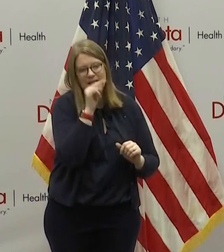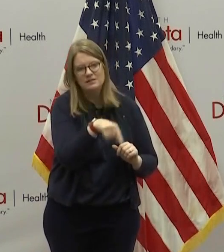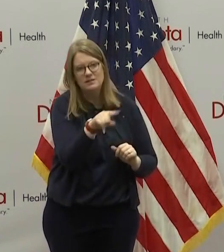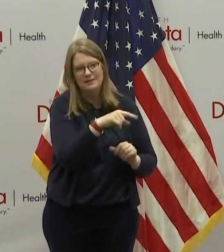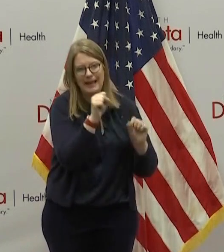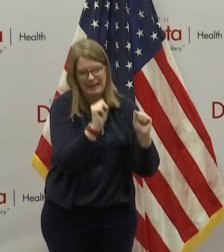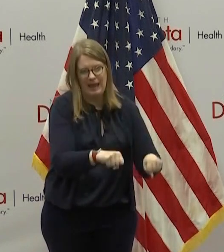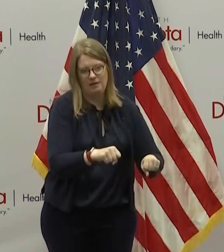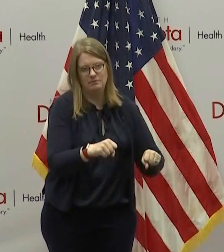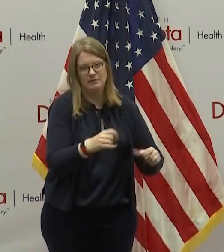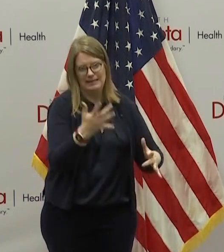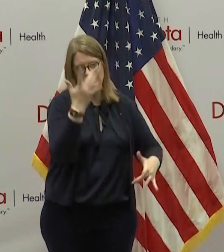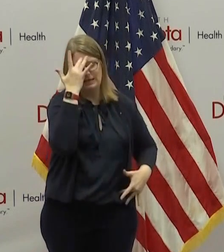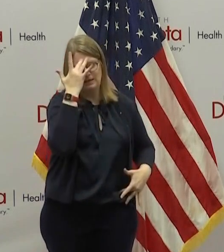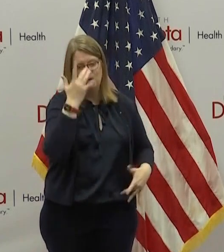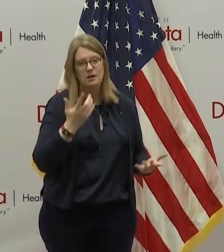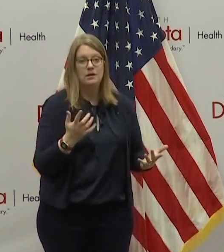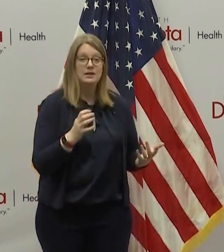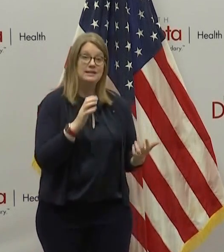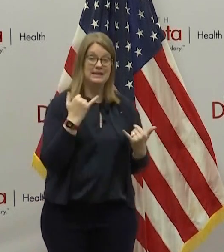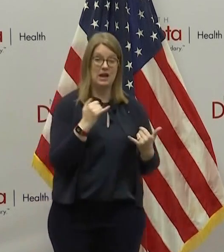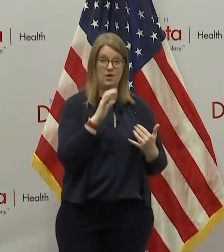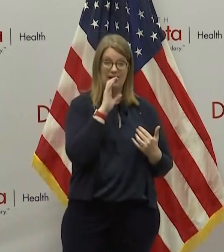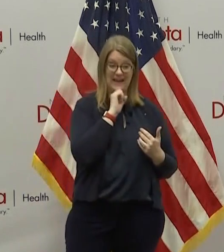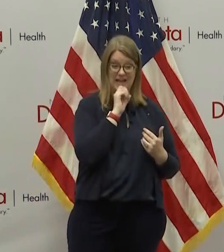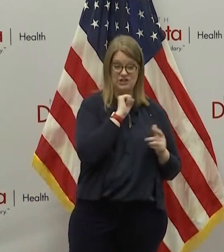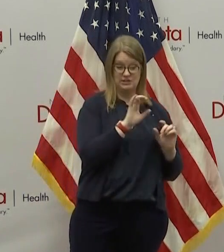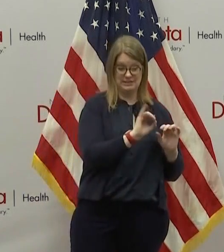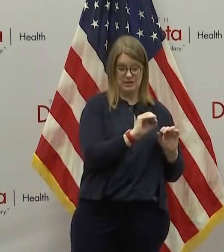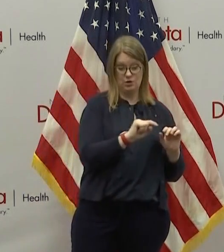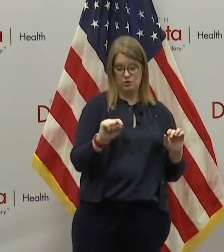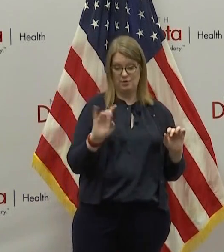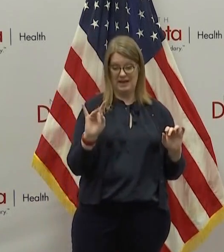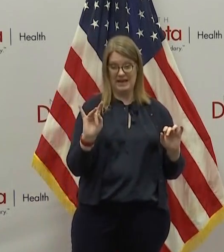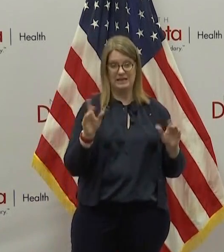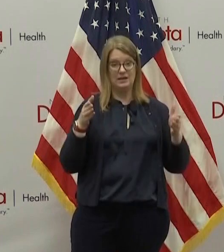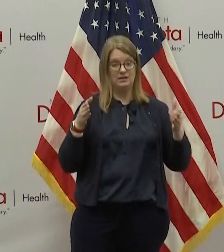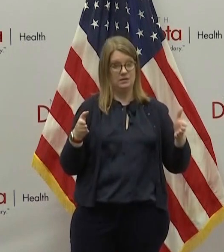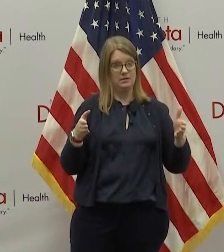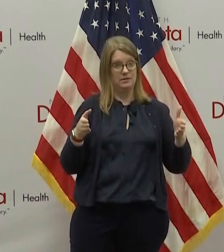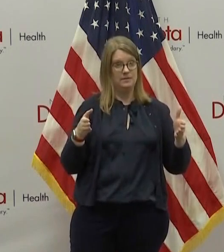KIDS ARE HEALTHY. WE WANT TO STAY DATA DRIVEN.